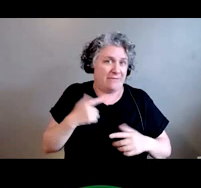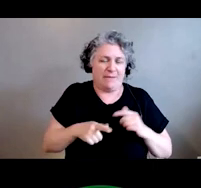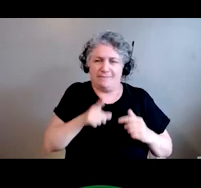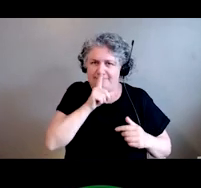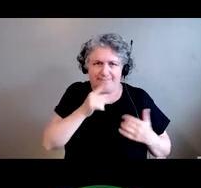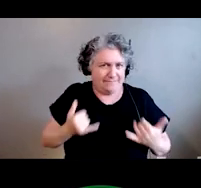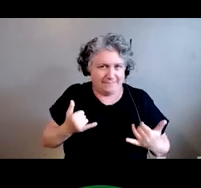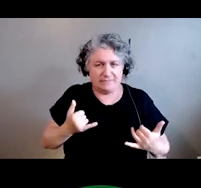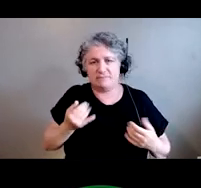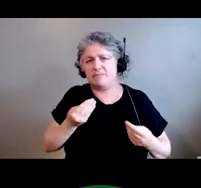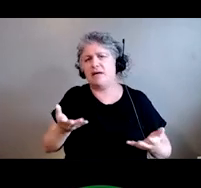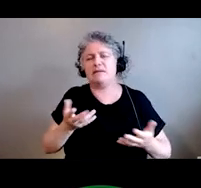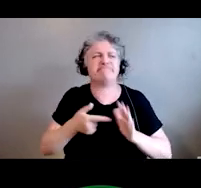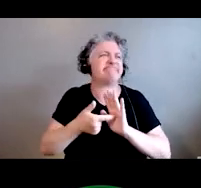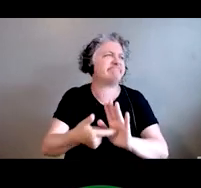required standards.